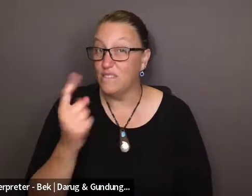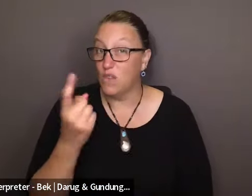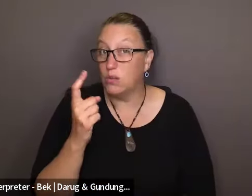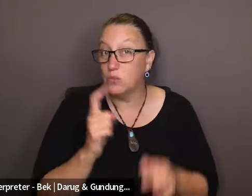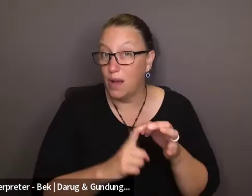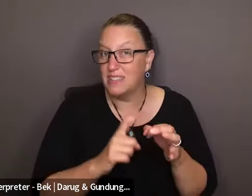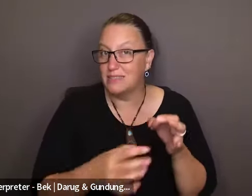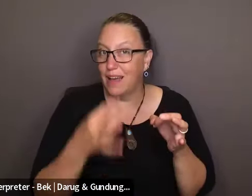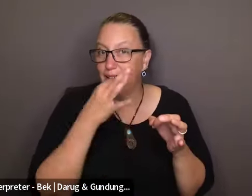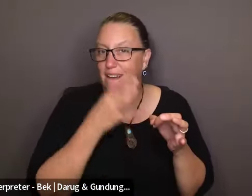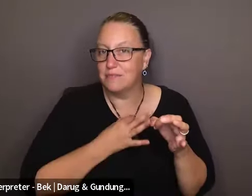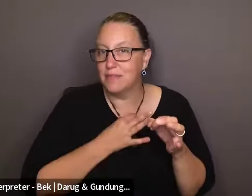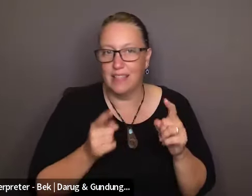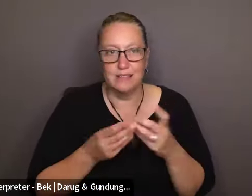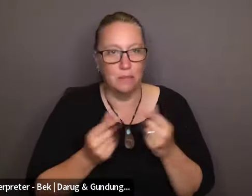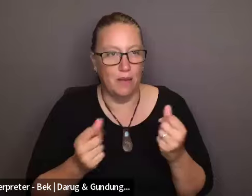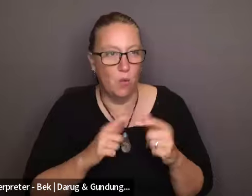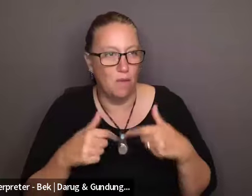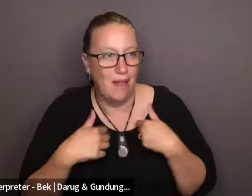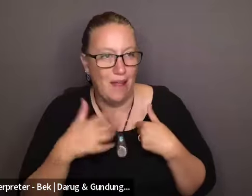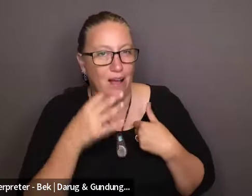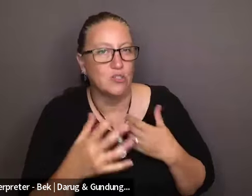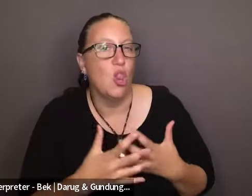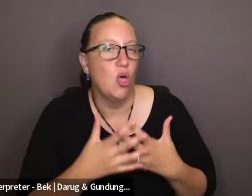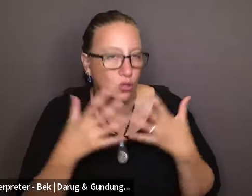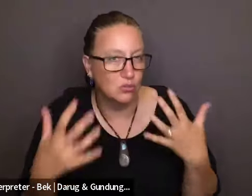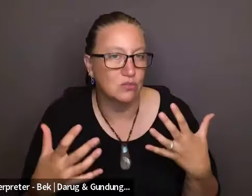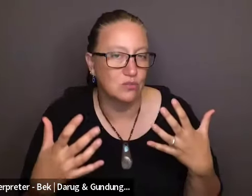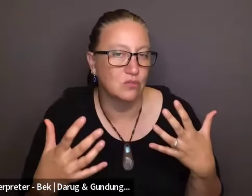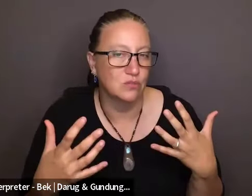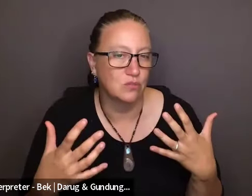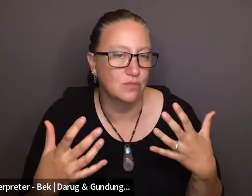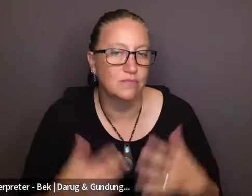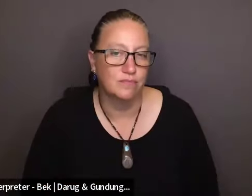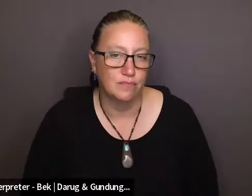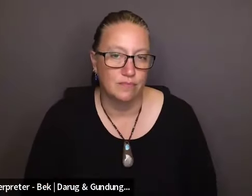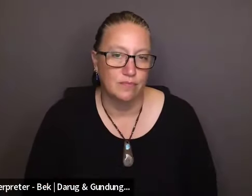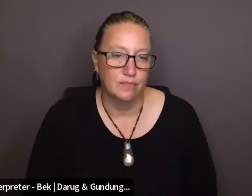do keep putting your questions in the chat. The